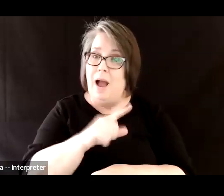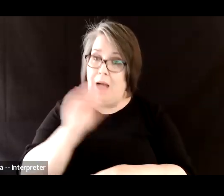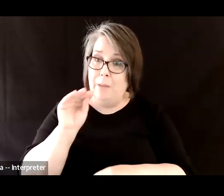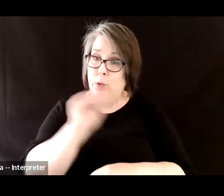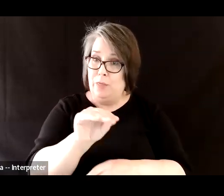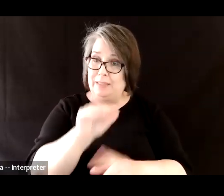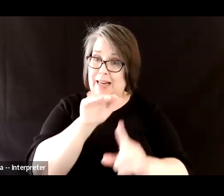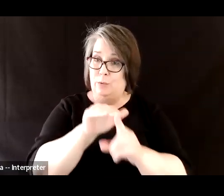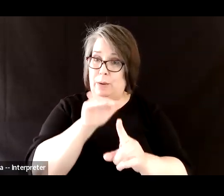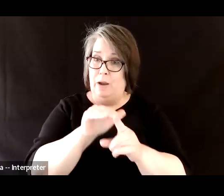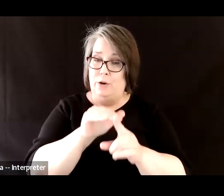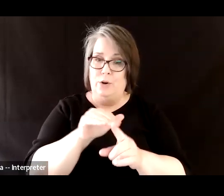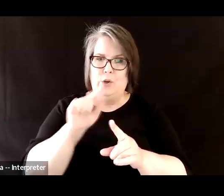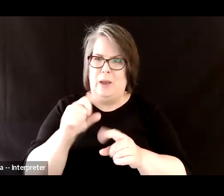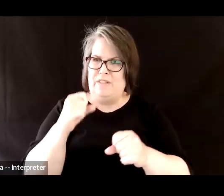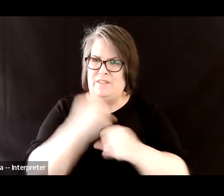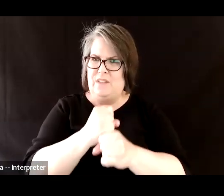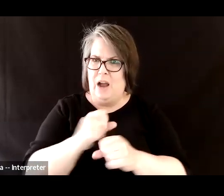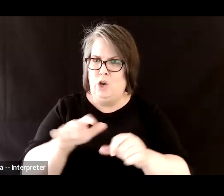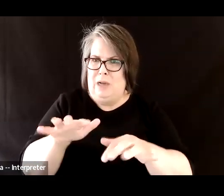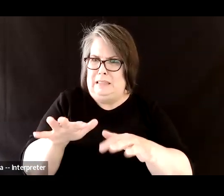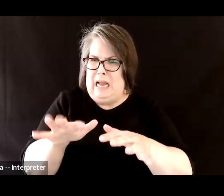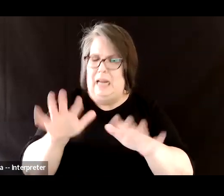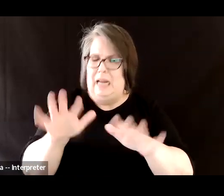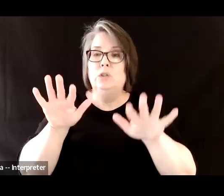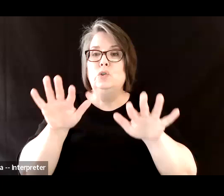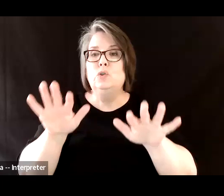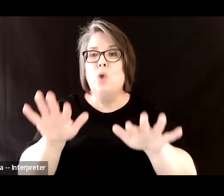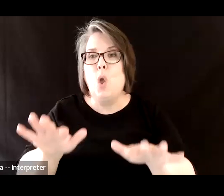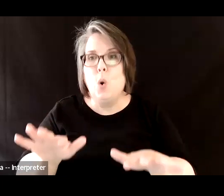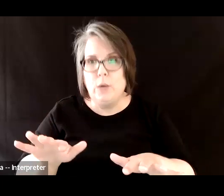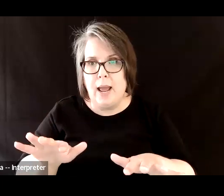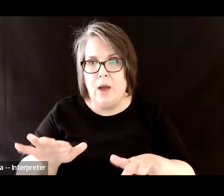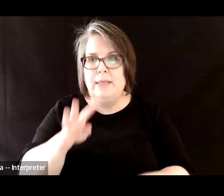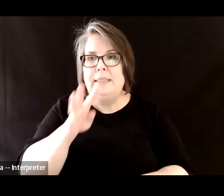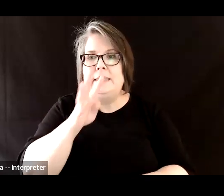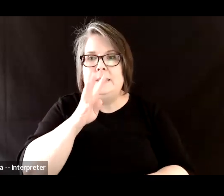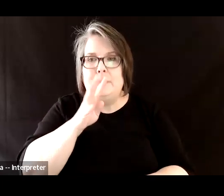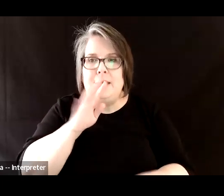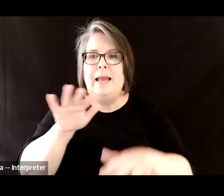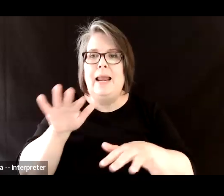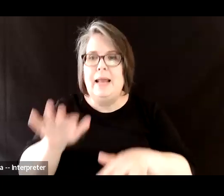a reminder. You got to fight that anxiety. Slow down. Speak at a casual pace.